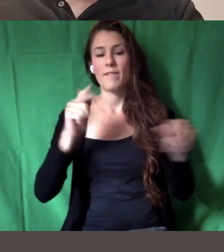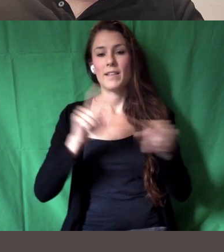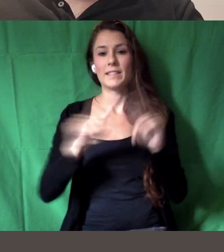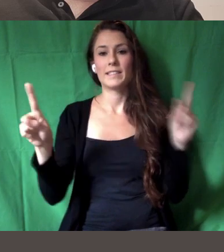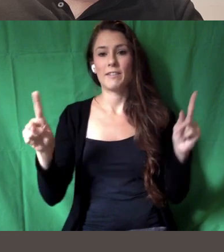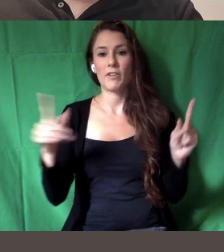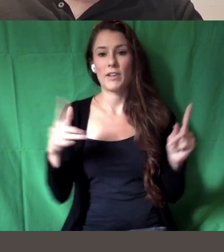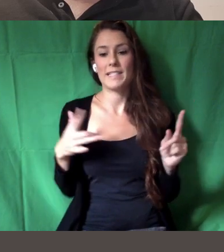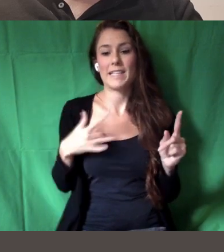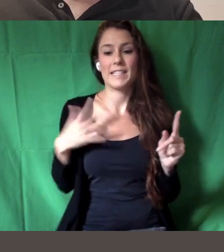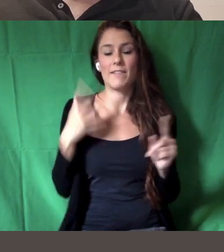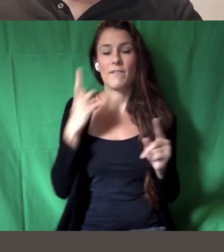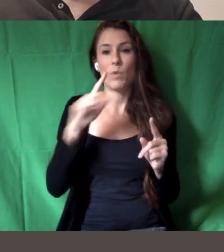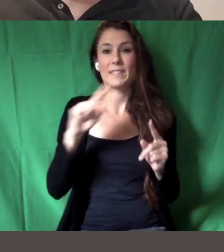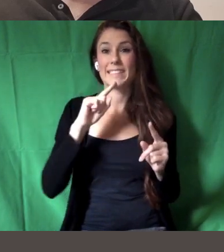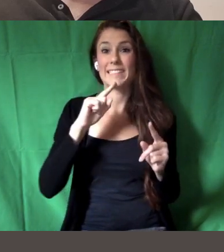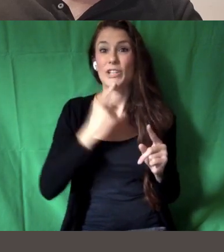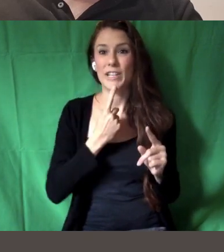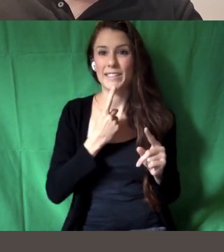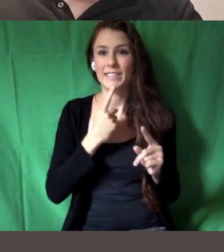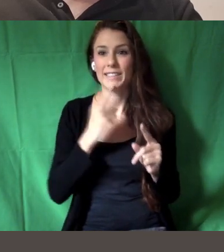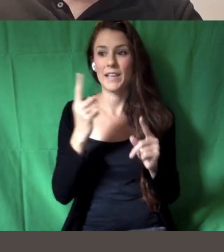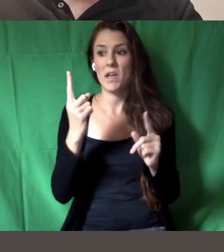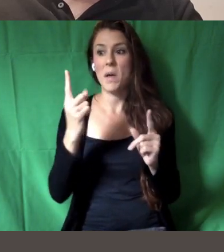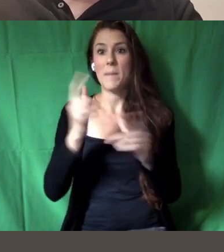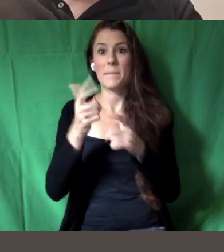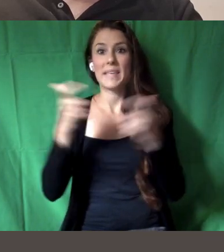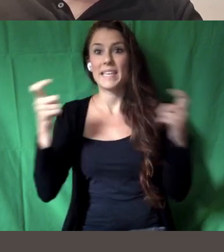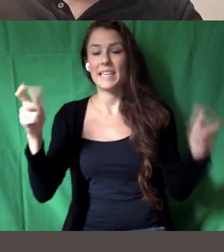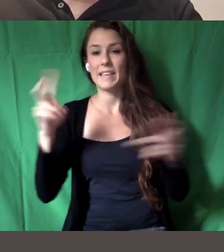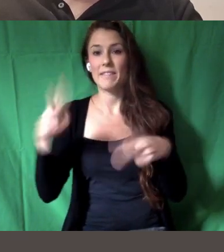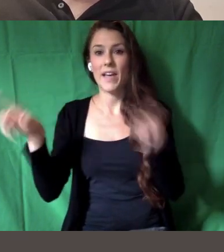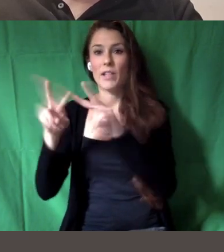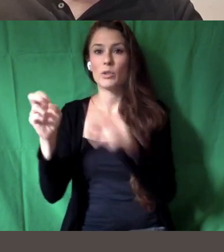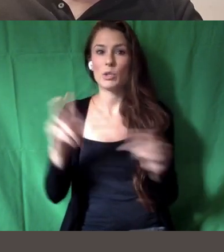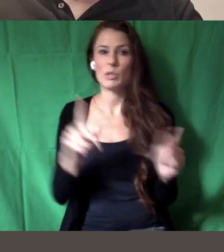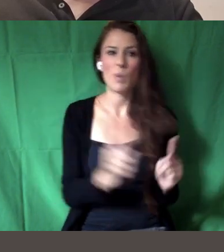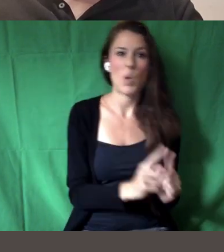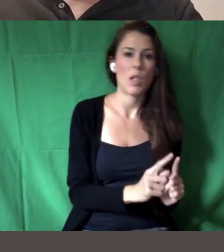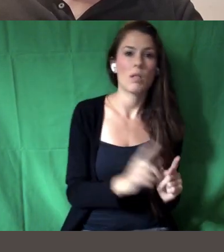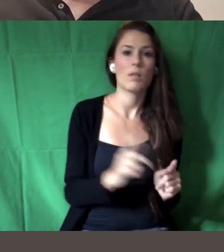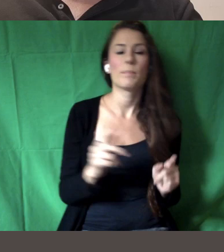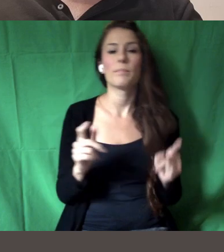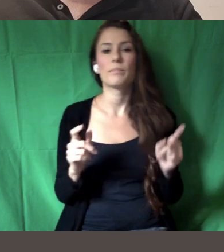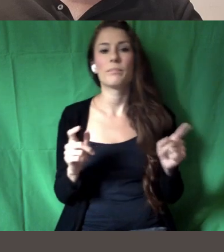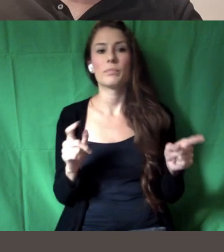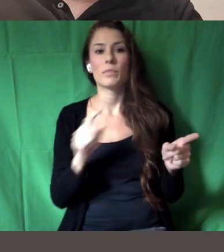sensitivity to extreme values. TDRs calculate as a geometric mean and it's less sensitive.